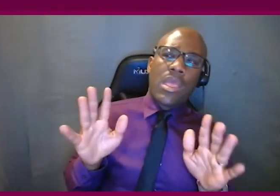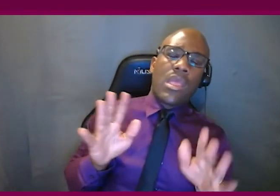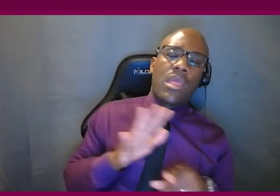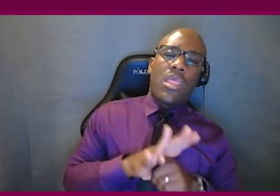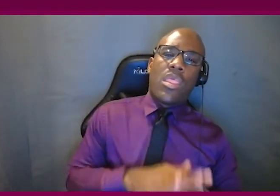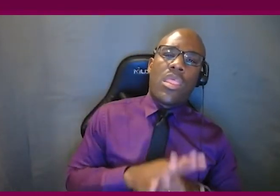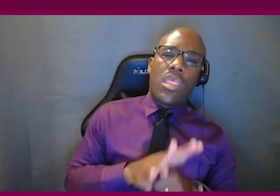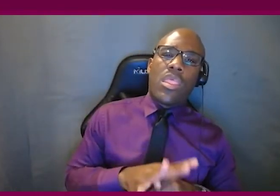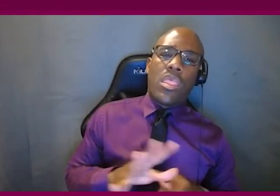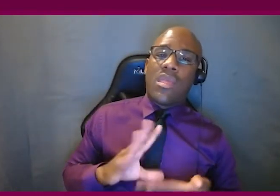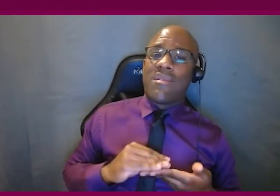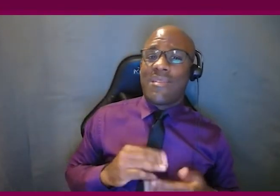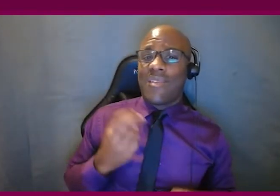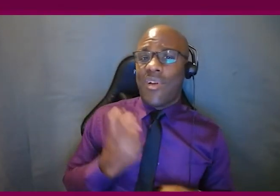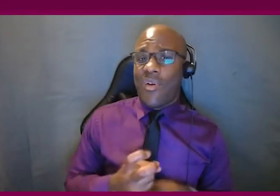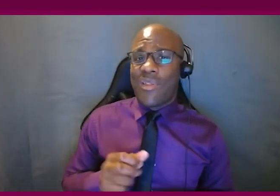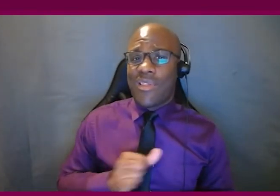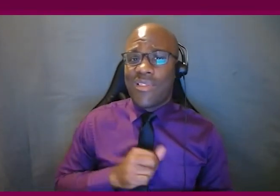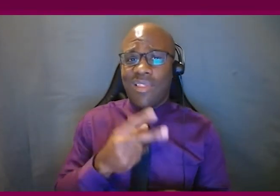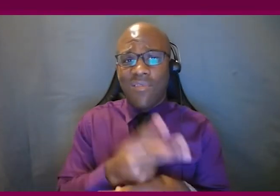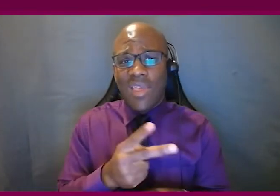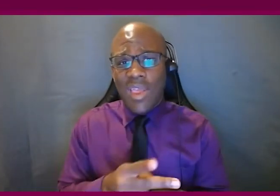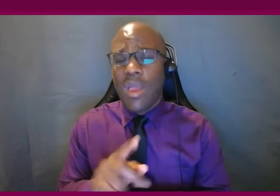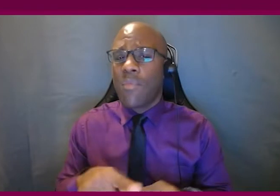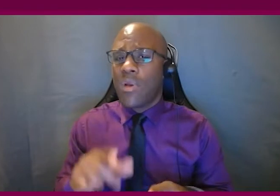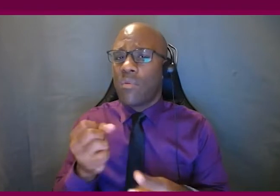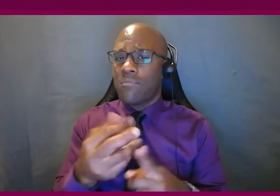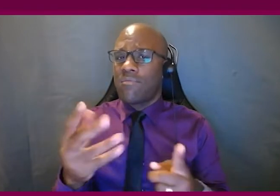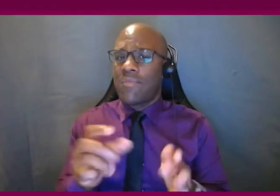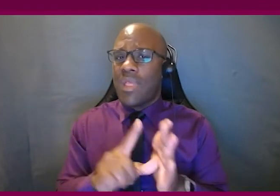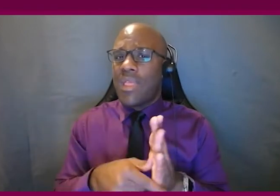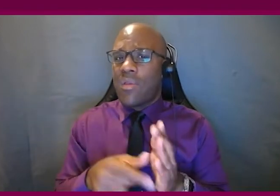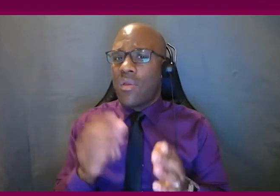Because I can think of the fact that access wise physically, with all the accessibility